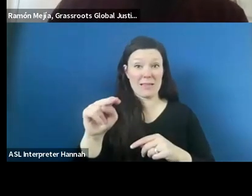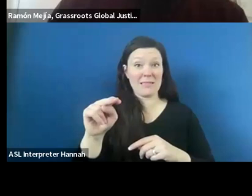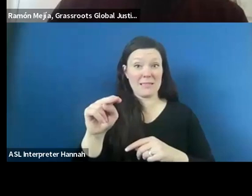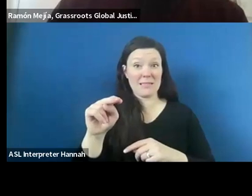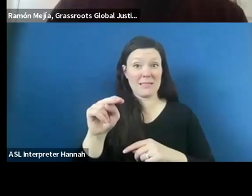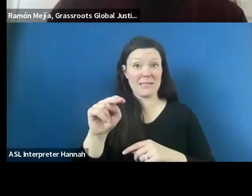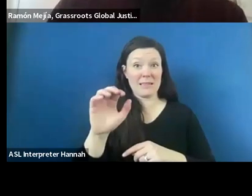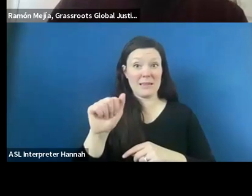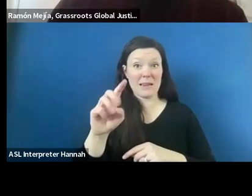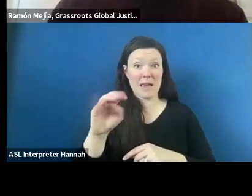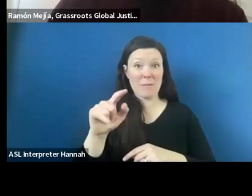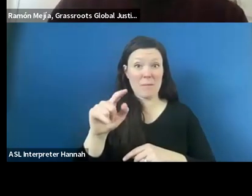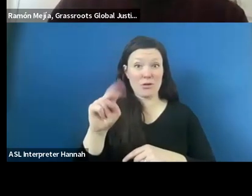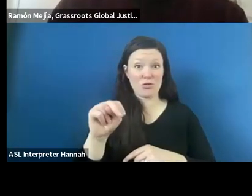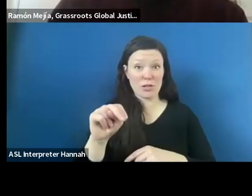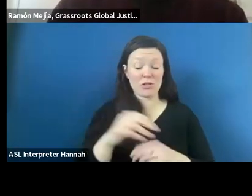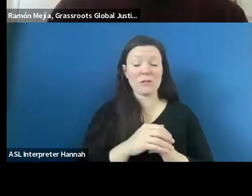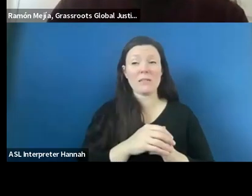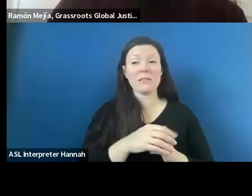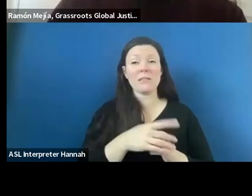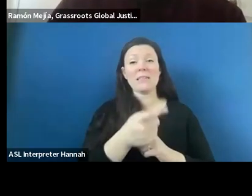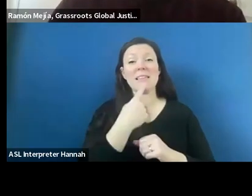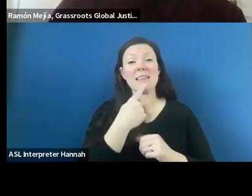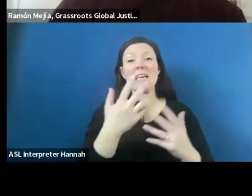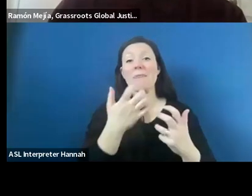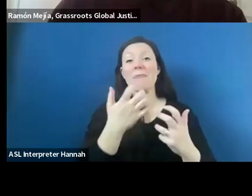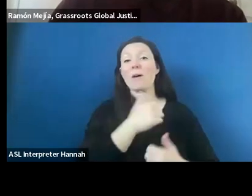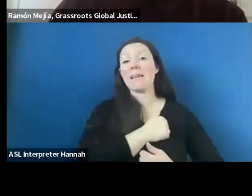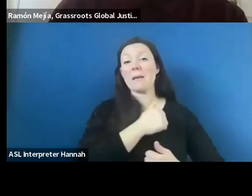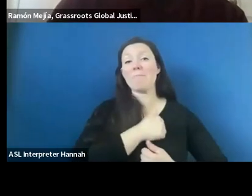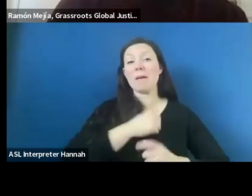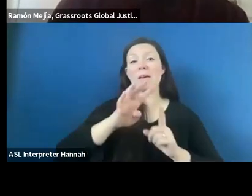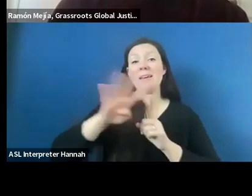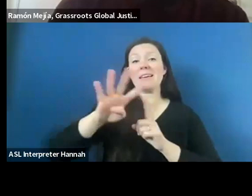it wanted military emissions exempted from reporting.